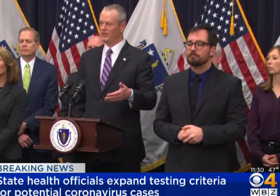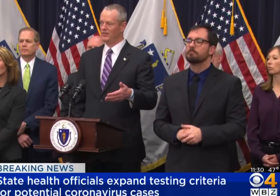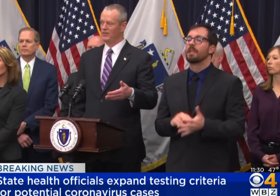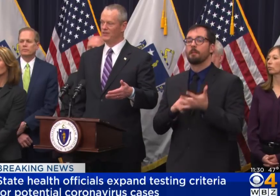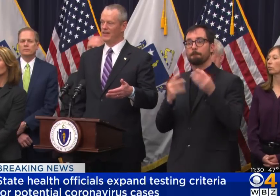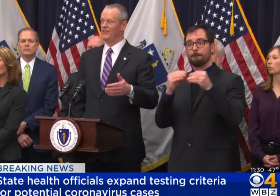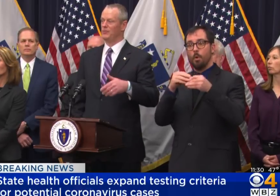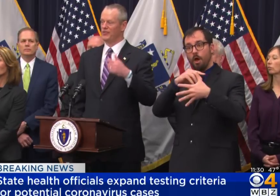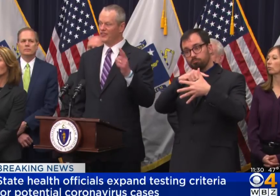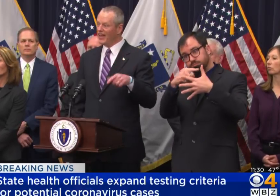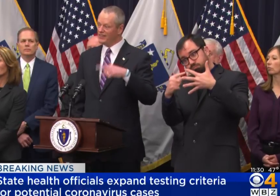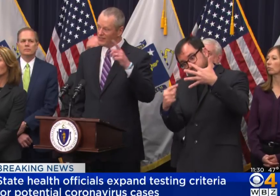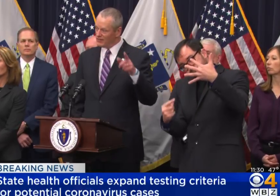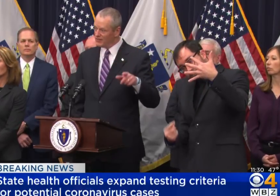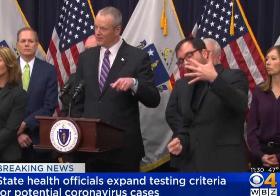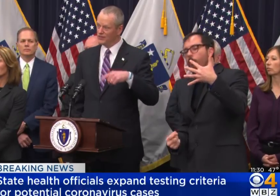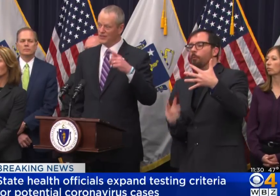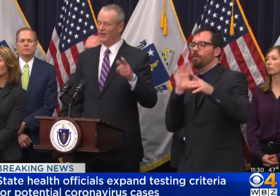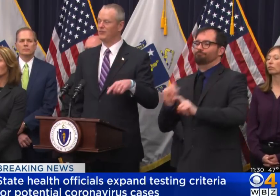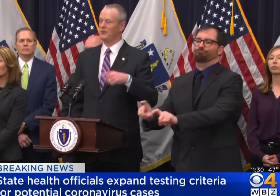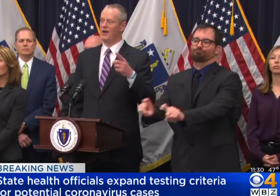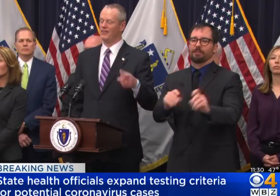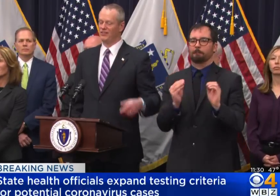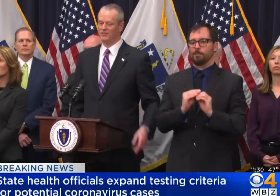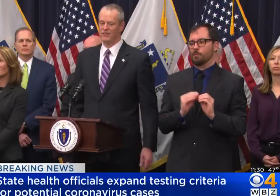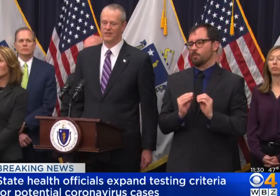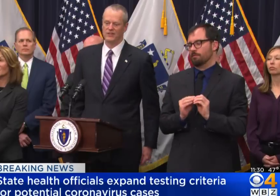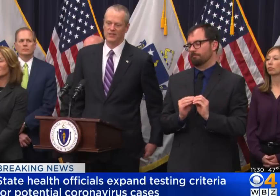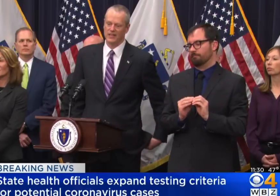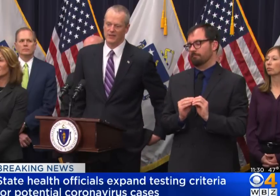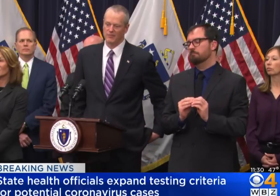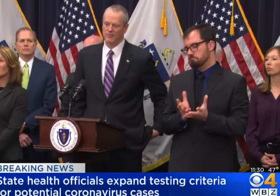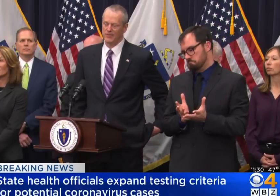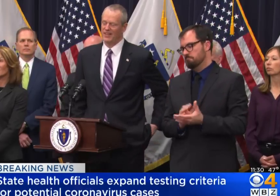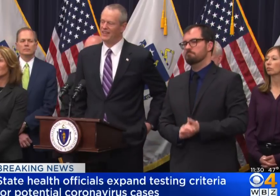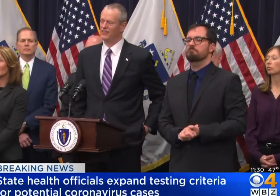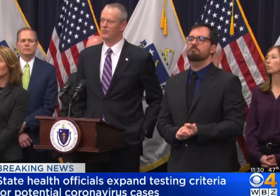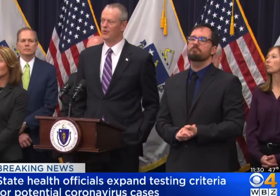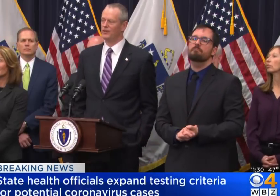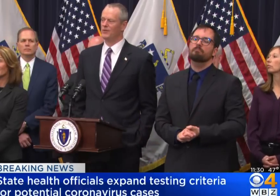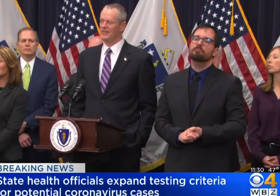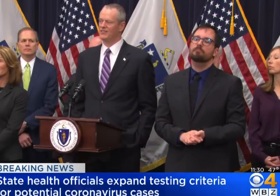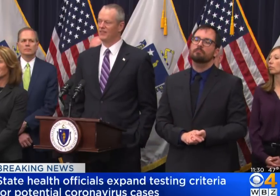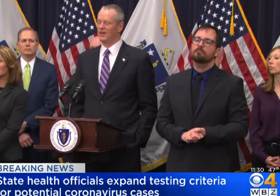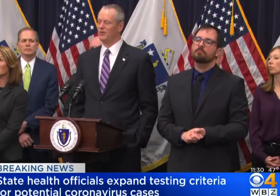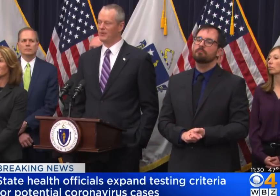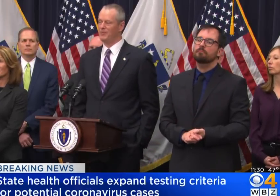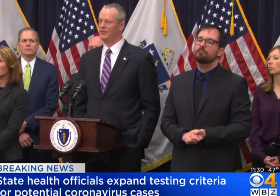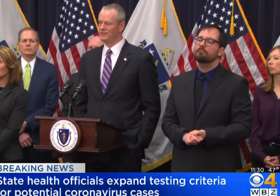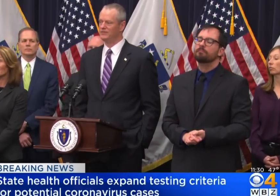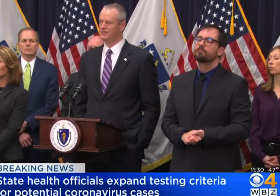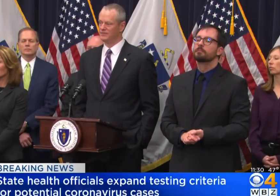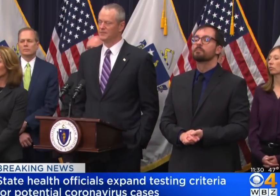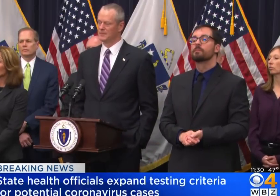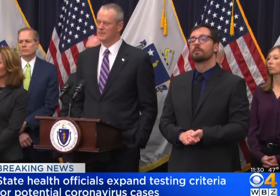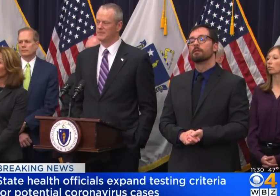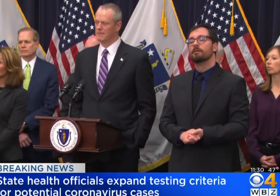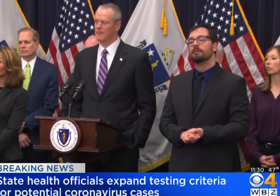HAPPEN WITH THE BROADER GUIDANCE AND THE BROADER CRITERIA AND MORE TESTING IS THAT WE WILL PROBABLY HAVE LESS PEOPLE AS A